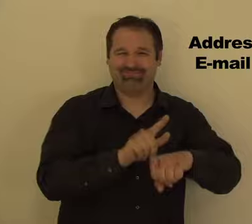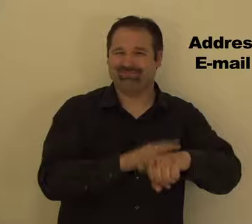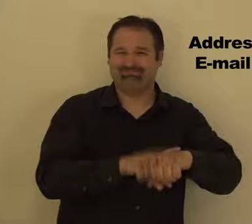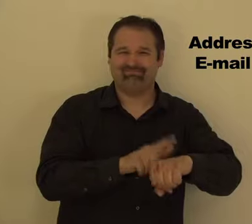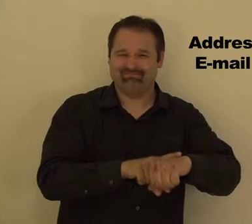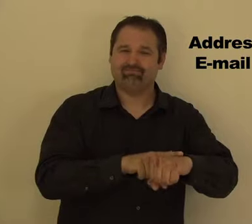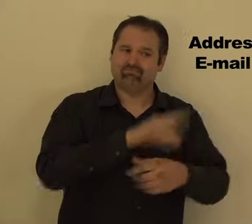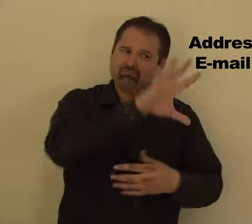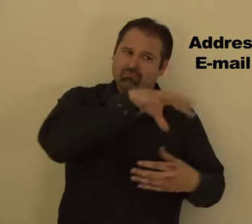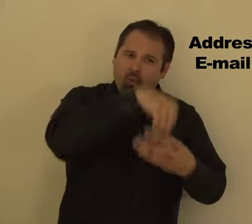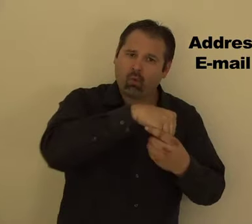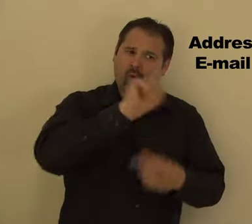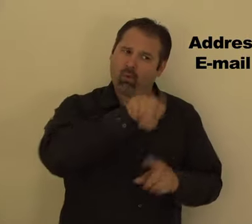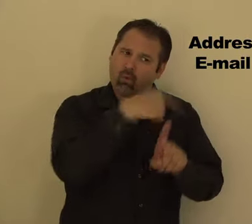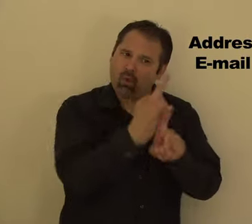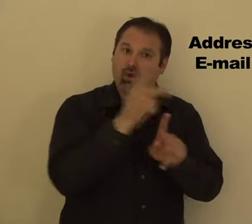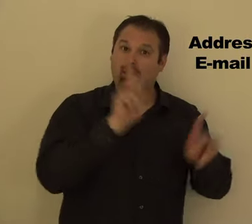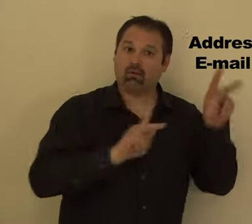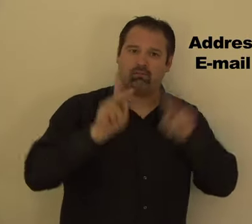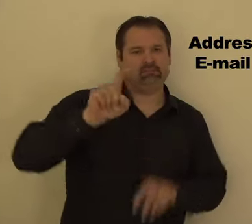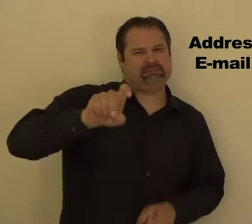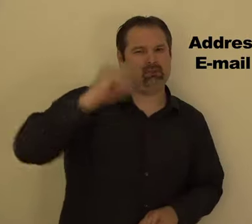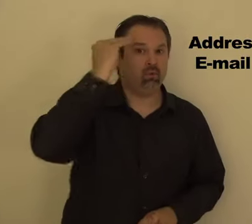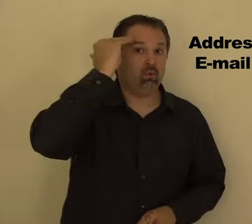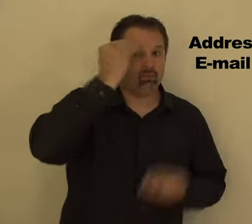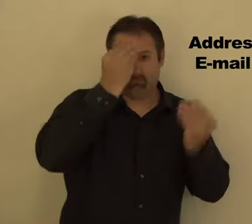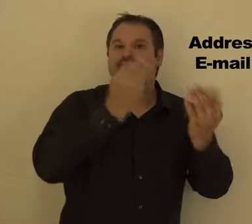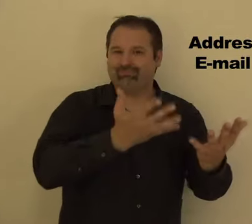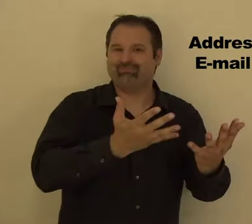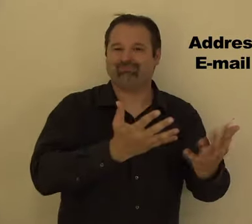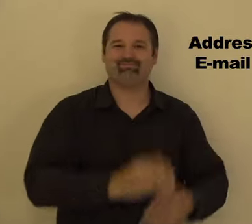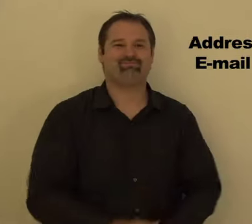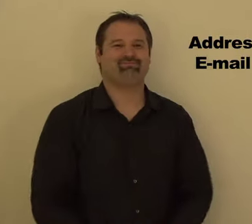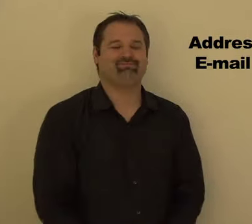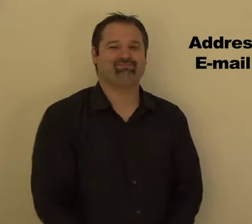The subject line is the next field you must fill in.